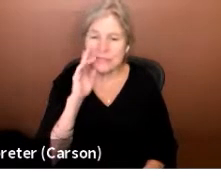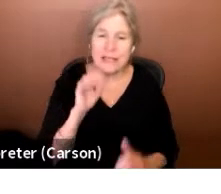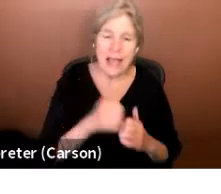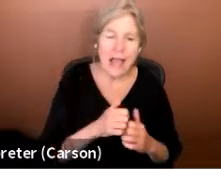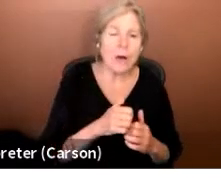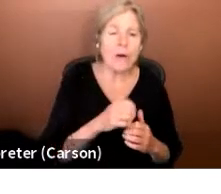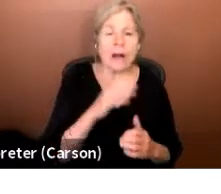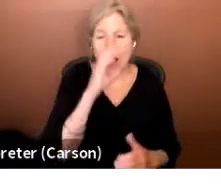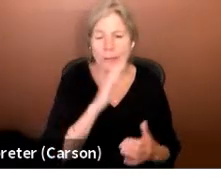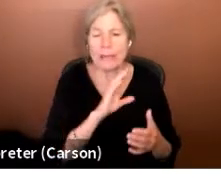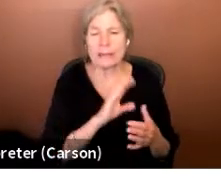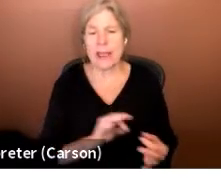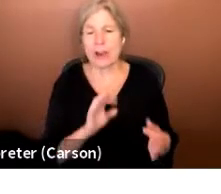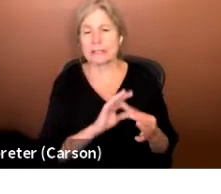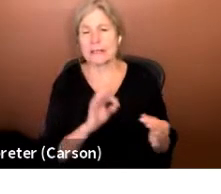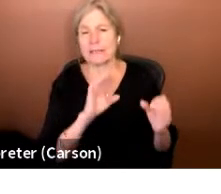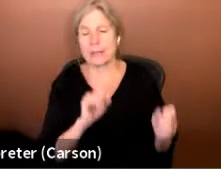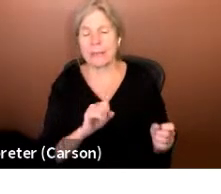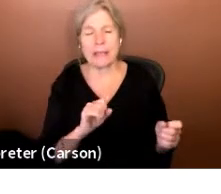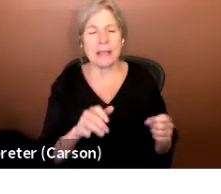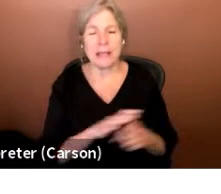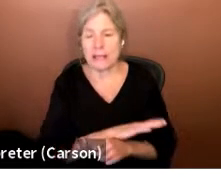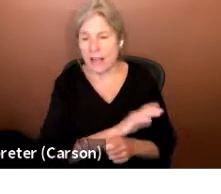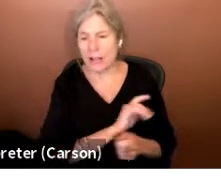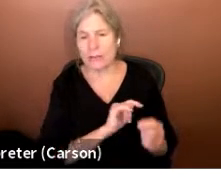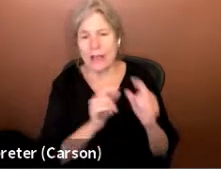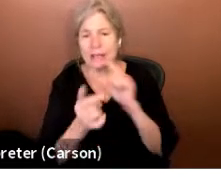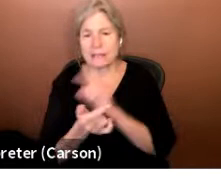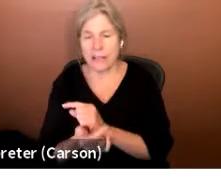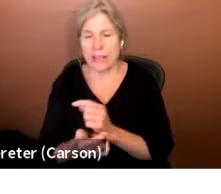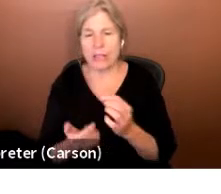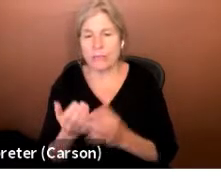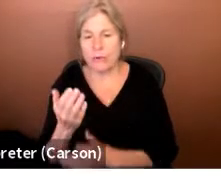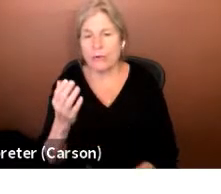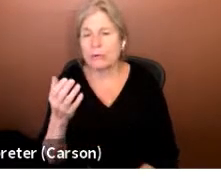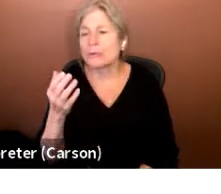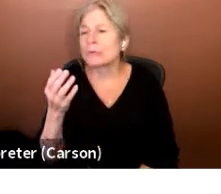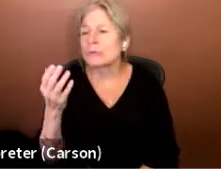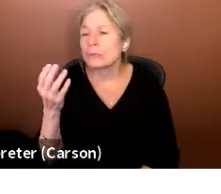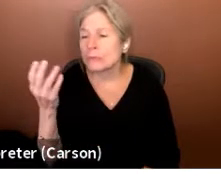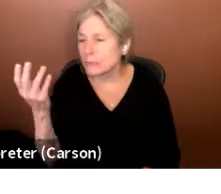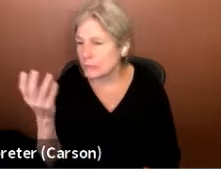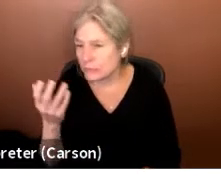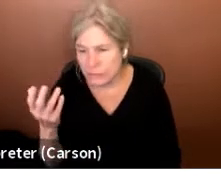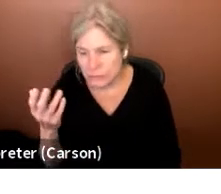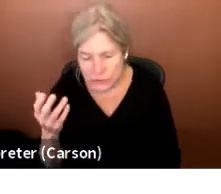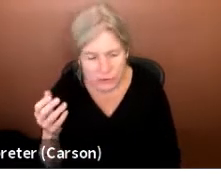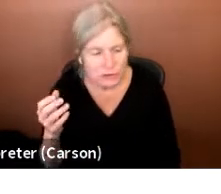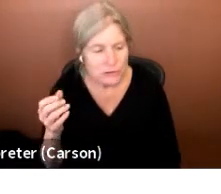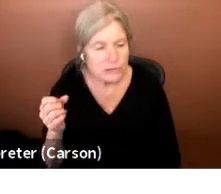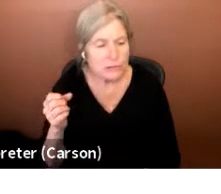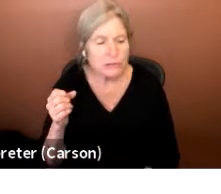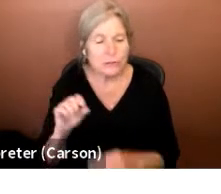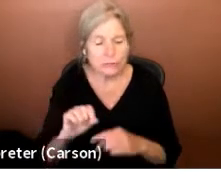could be entirely translated through traces , through relief. And then I